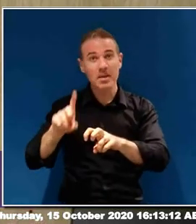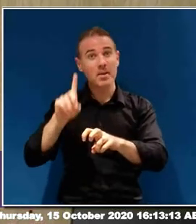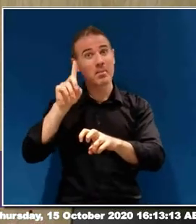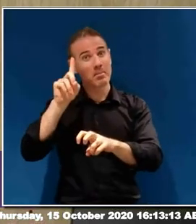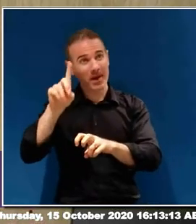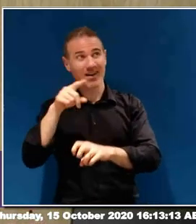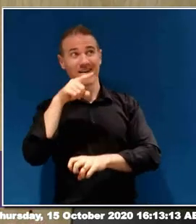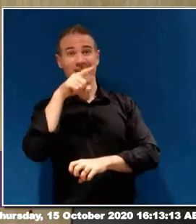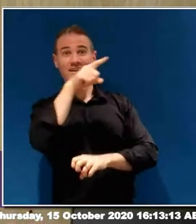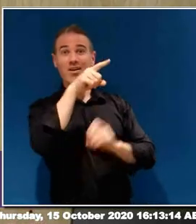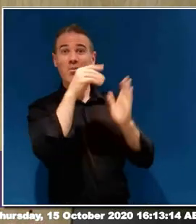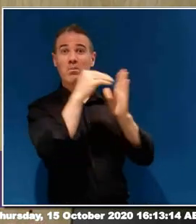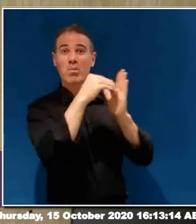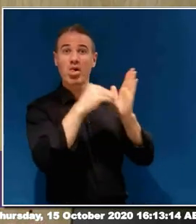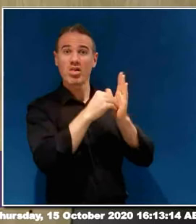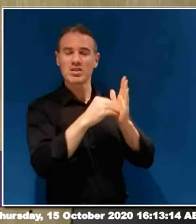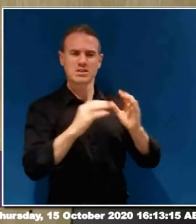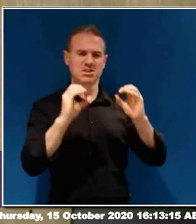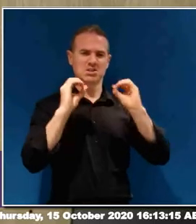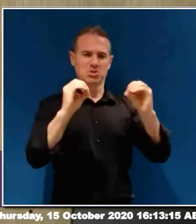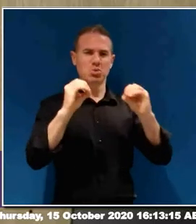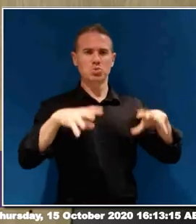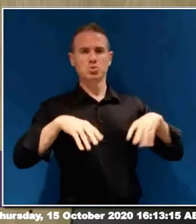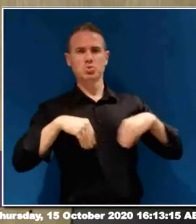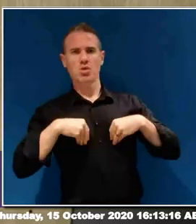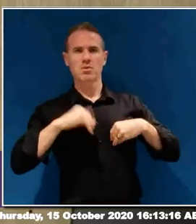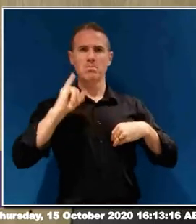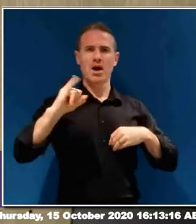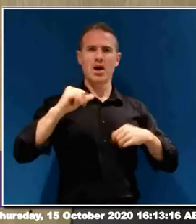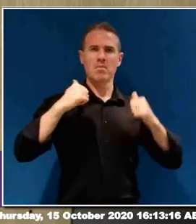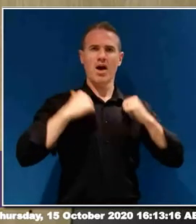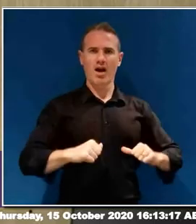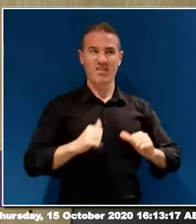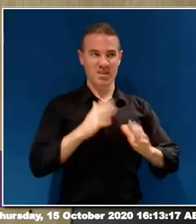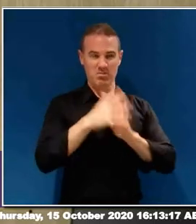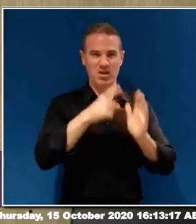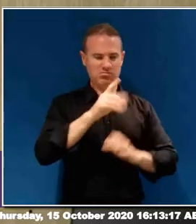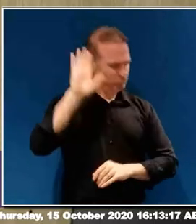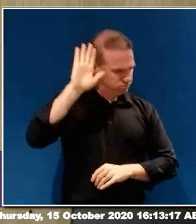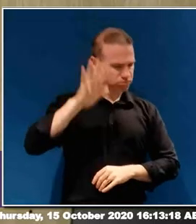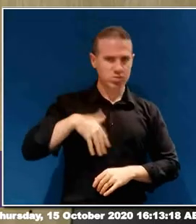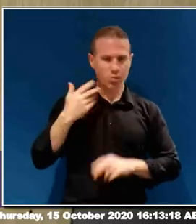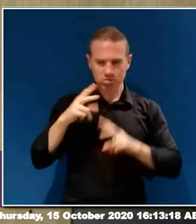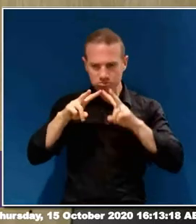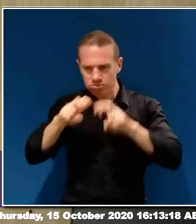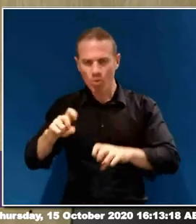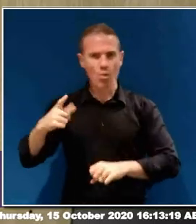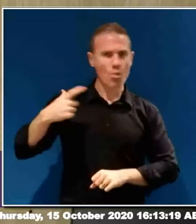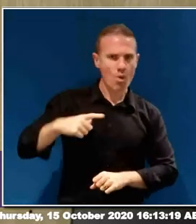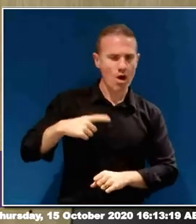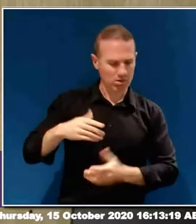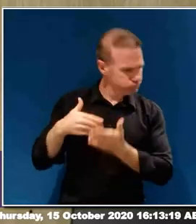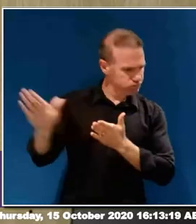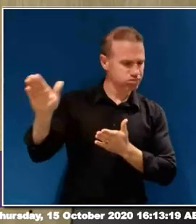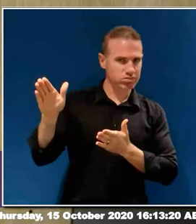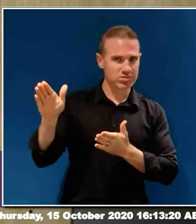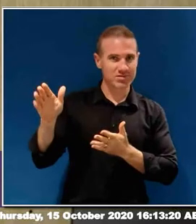who are mostly badly affected are students with disability, Indigenous students and kids in care.